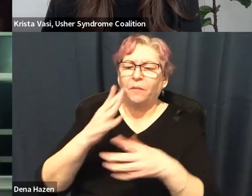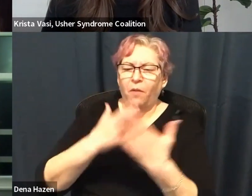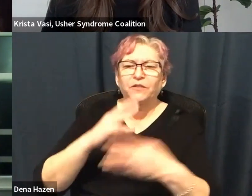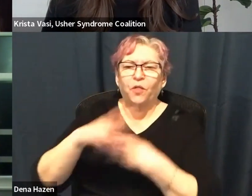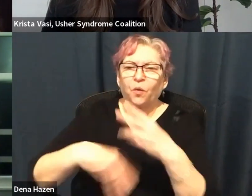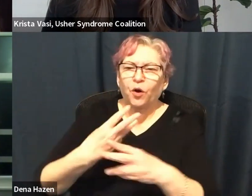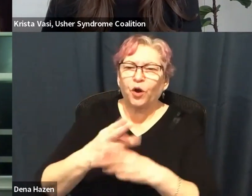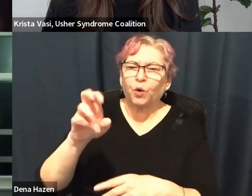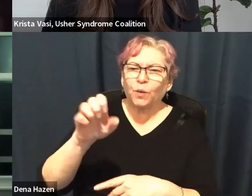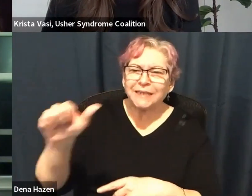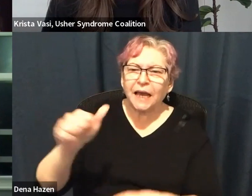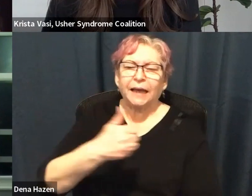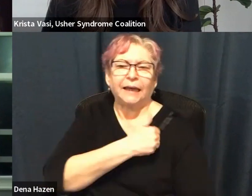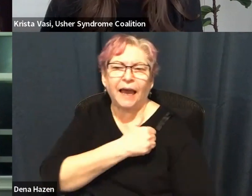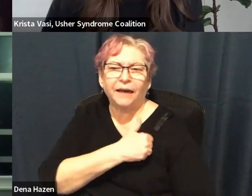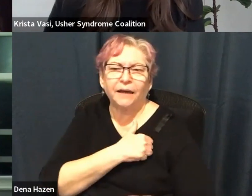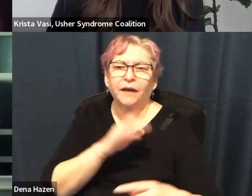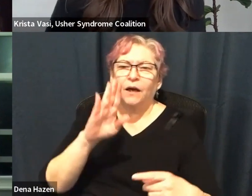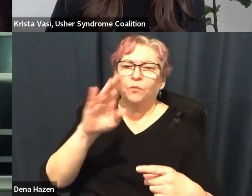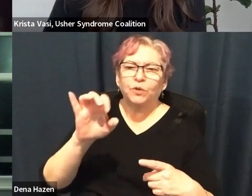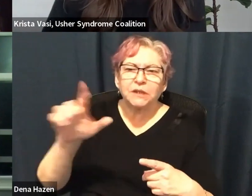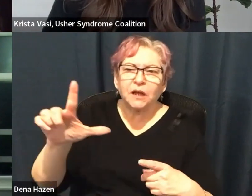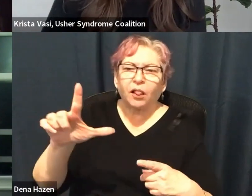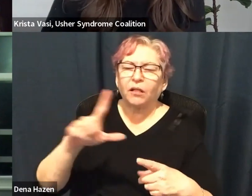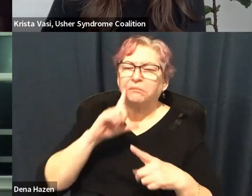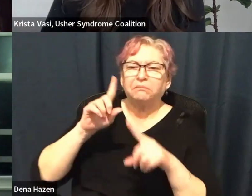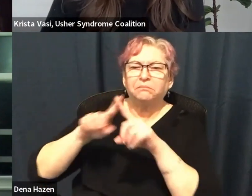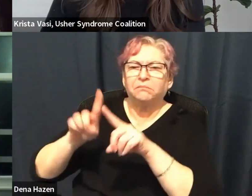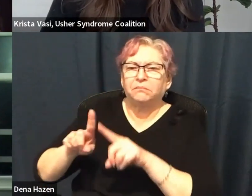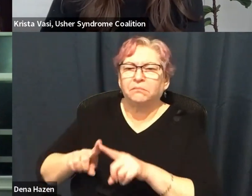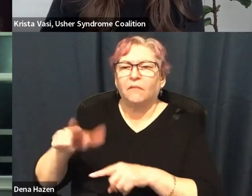we hope Canada, Brazil and quite a lot of countries in Europe